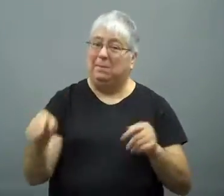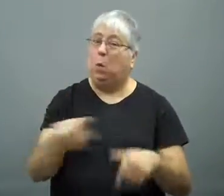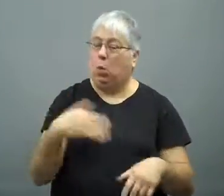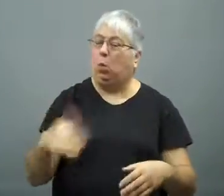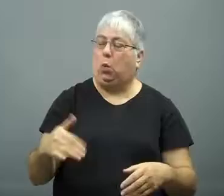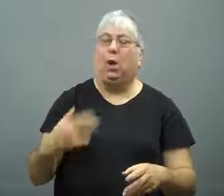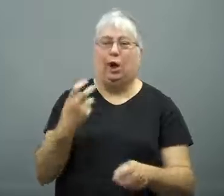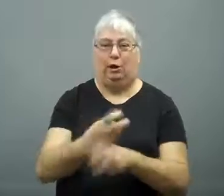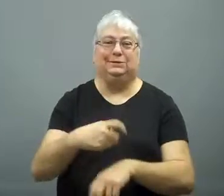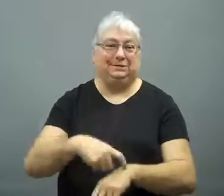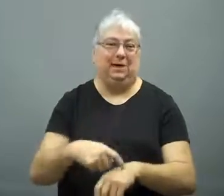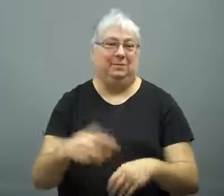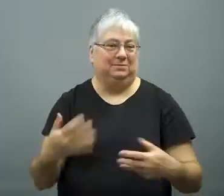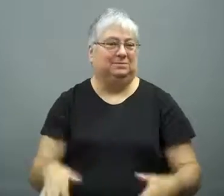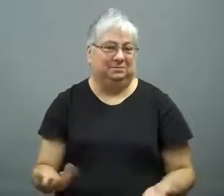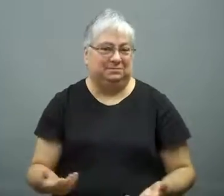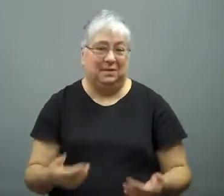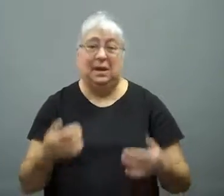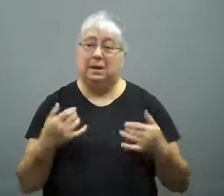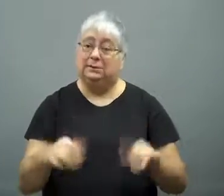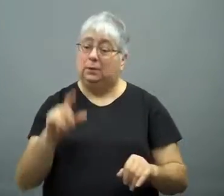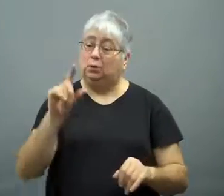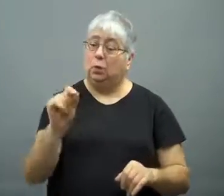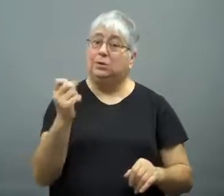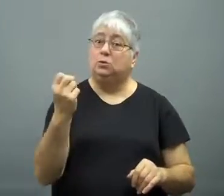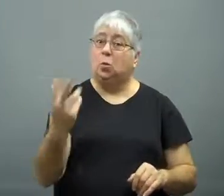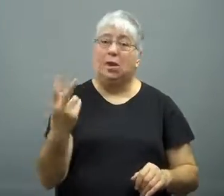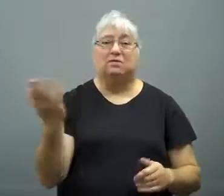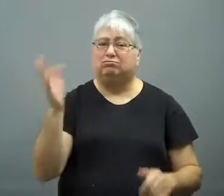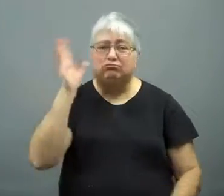The people suffered under those sanctions.